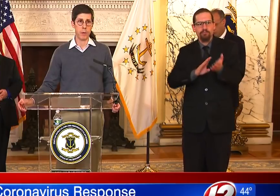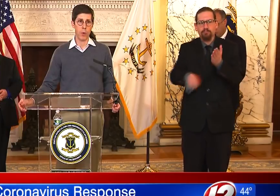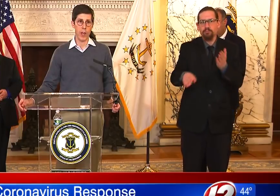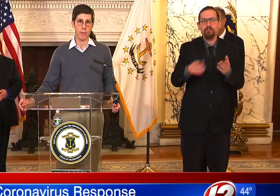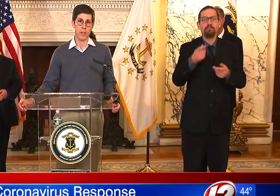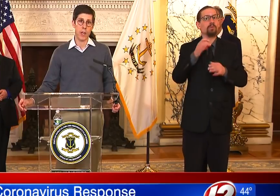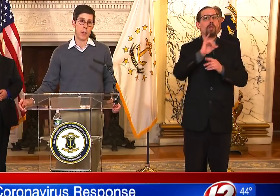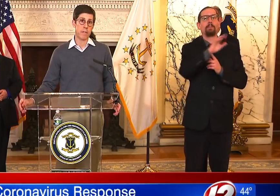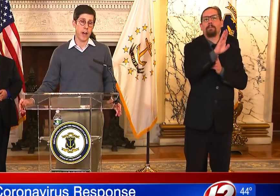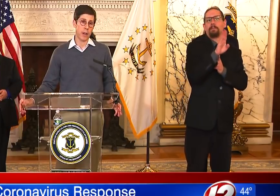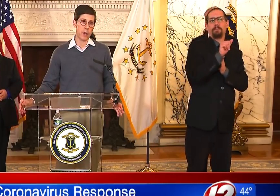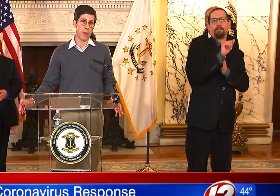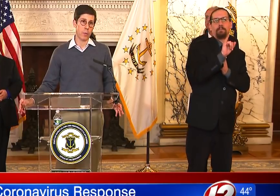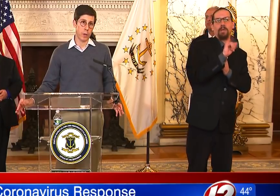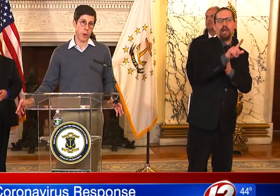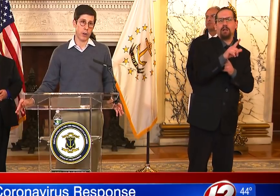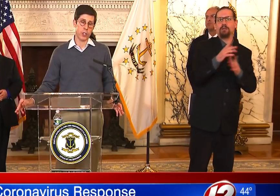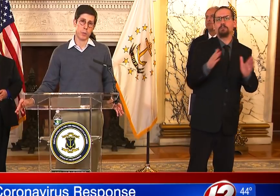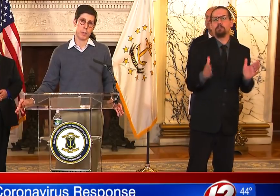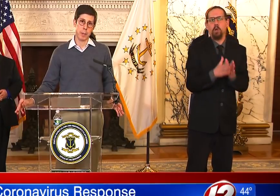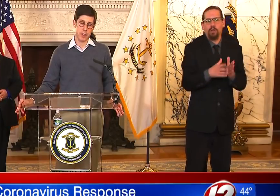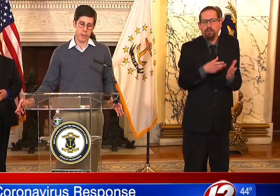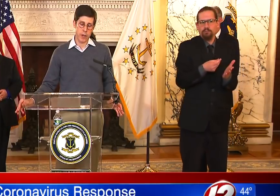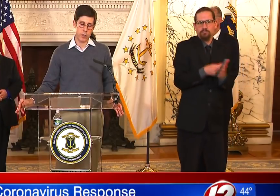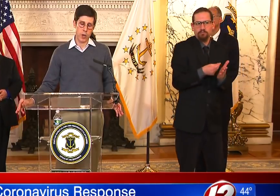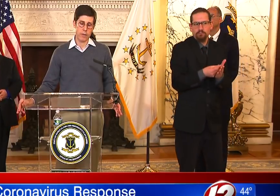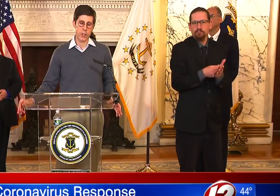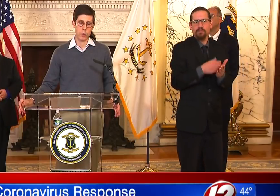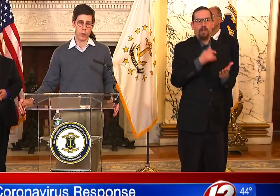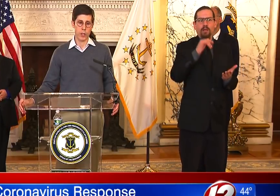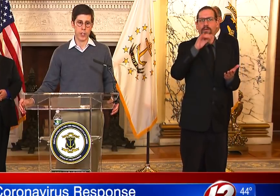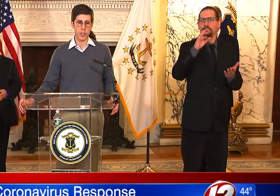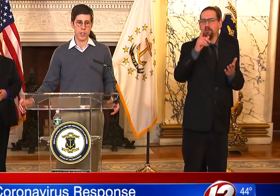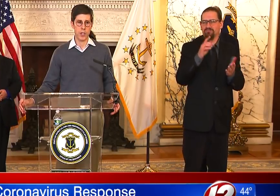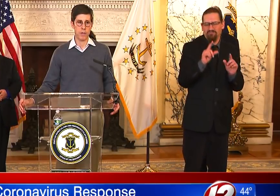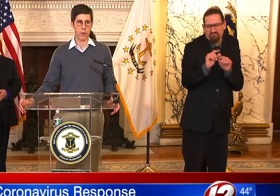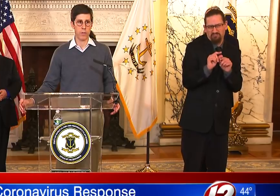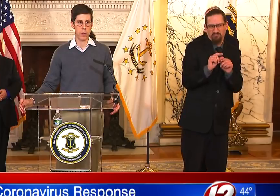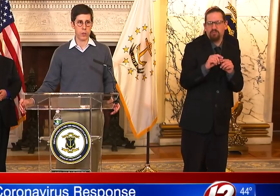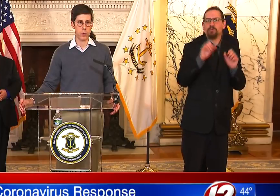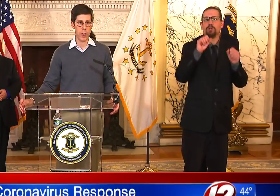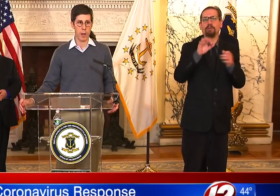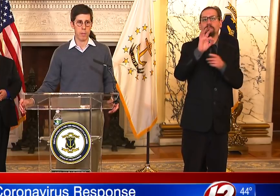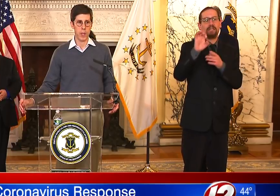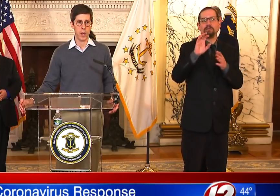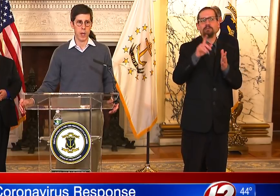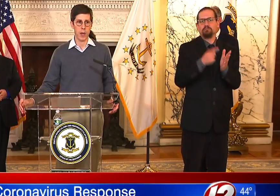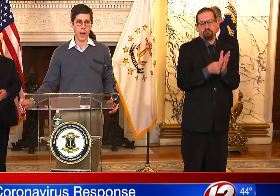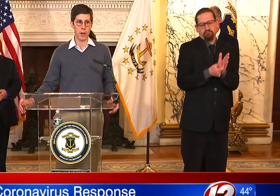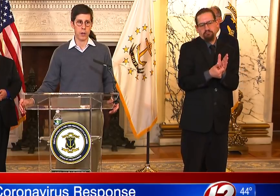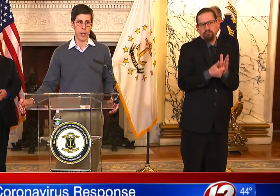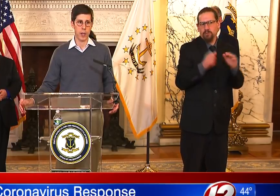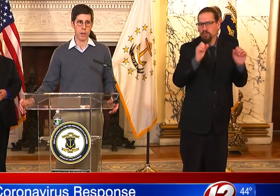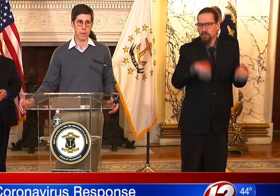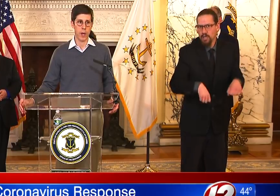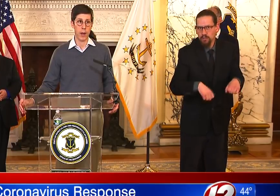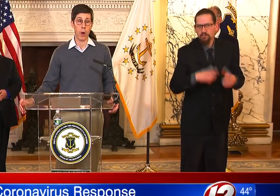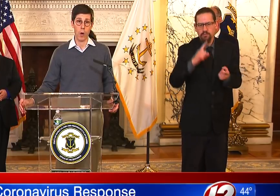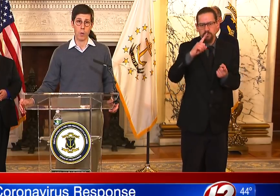PEOPLE BEING HELD ON RELATIVELY SMALL AMOUNT OF BAIL, THERE IS AN ADDITIONAL FEE TO PAY BAIL AND THAT FEE HAS BEEN WAIVED.